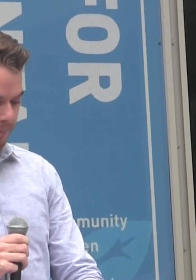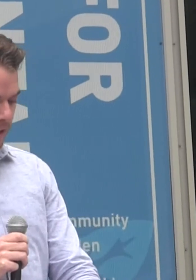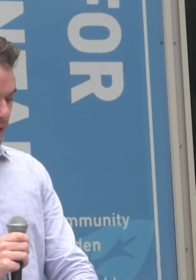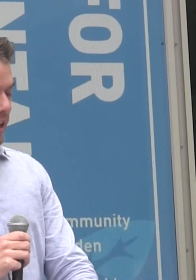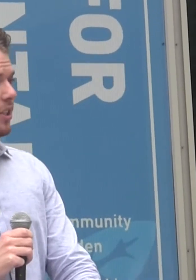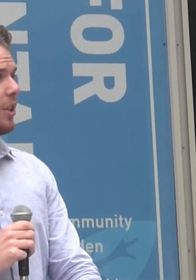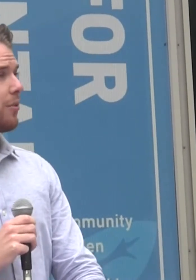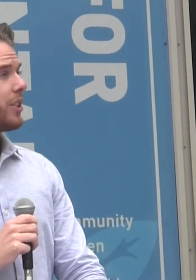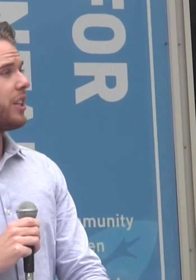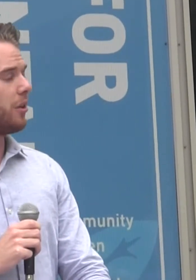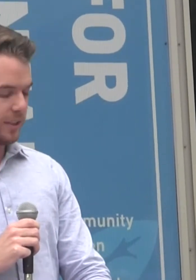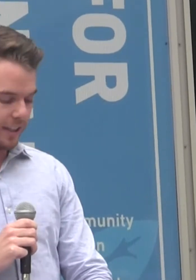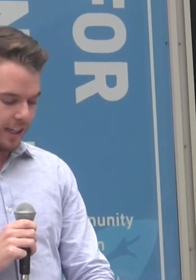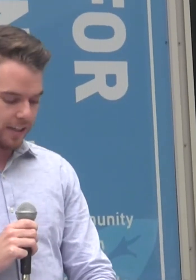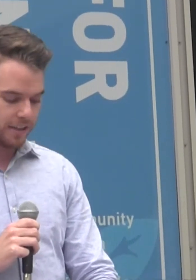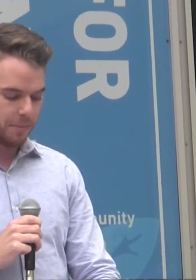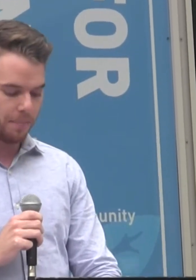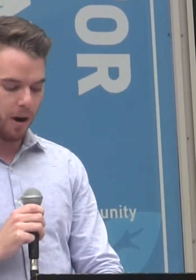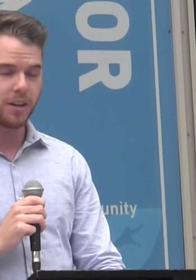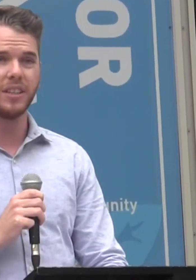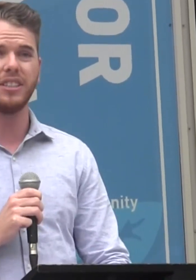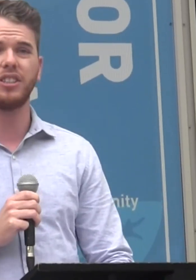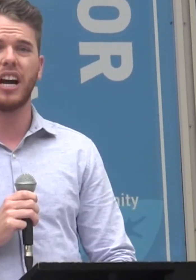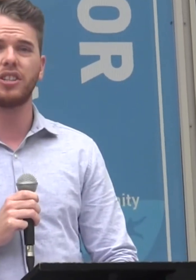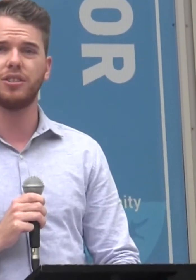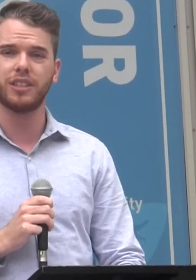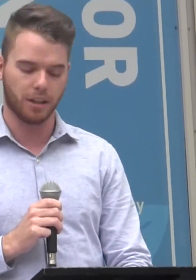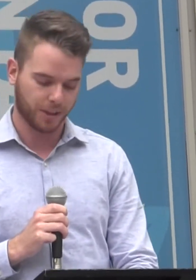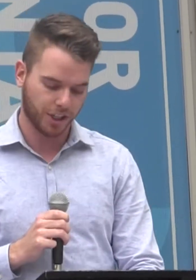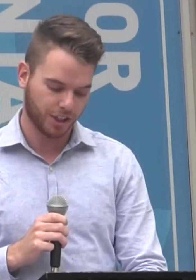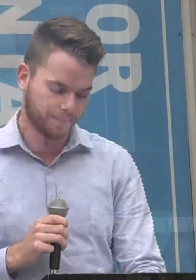the University was eager to be a part of this international celebration